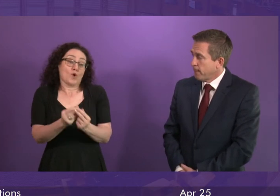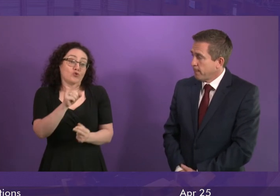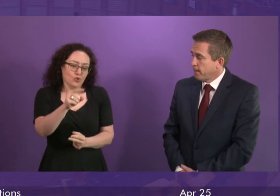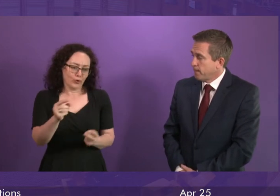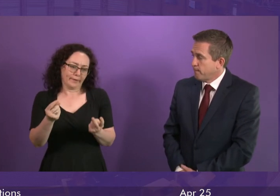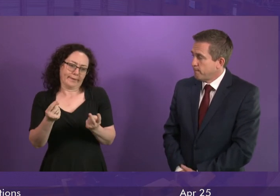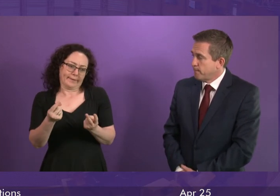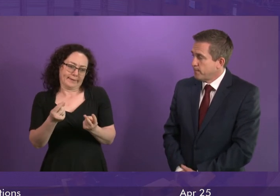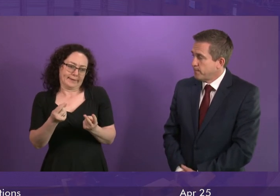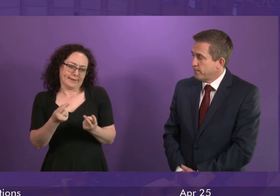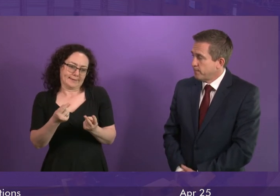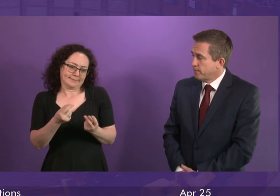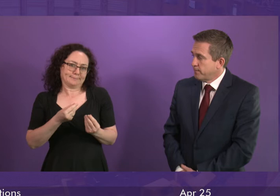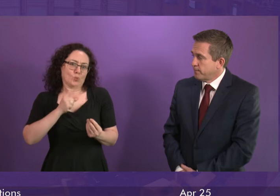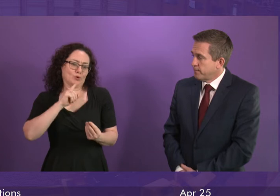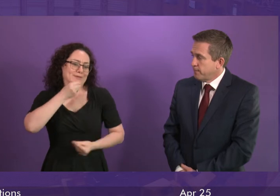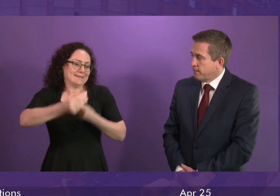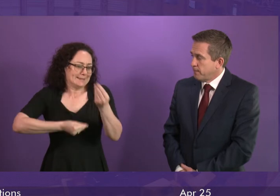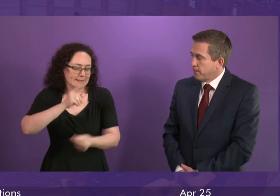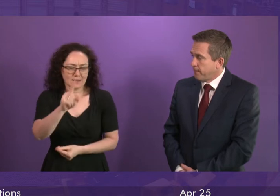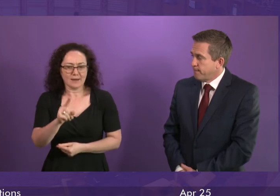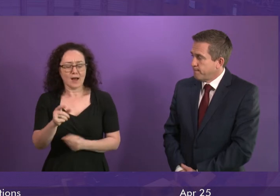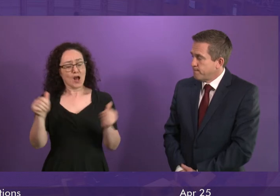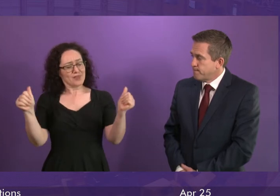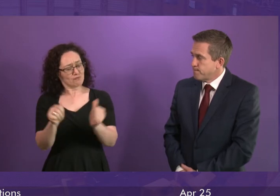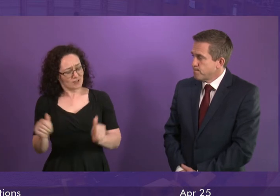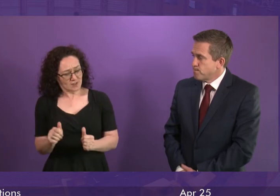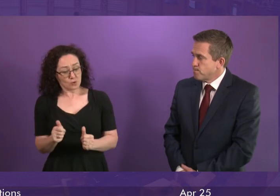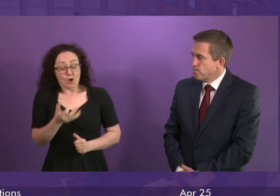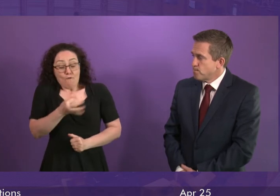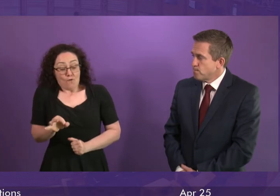analysis of those issues is that the results that are coming from Scottish education do